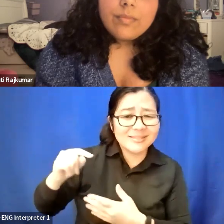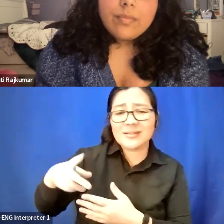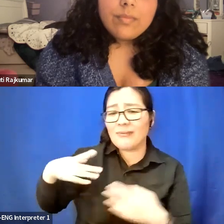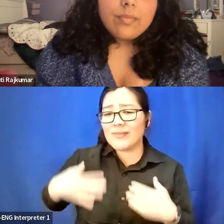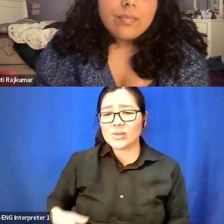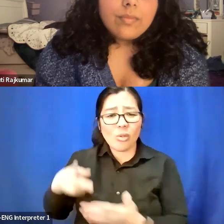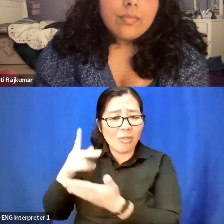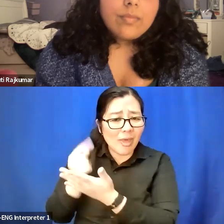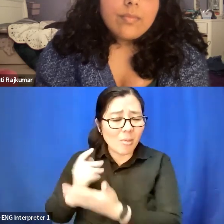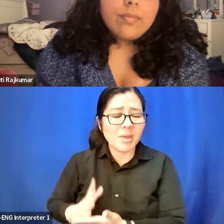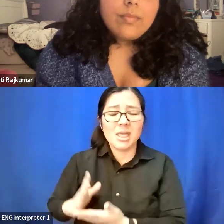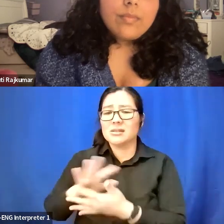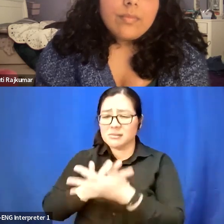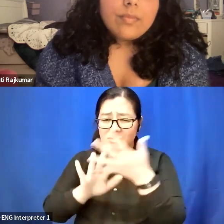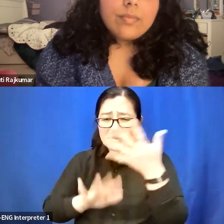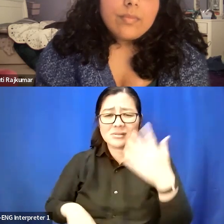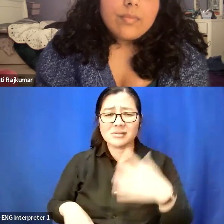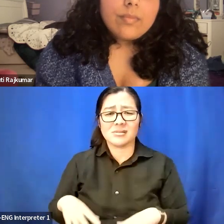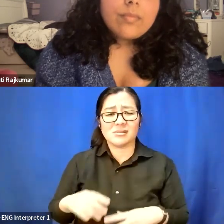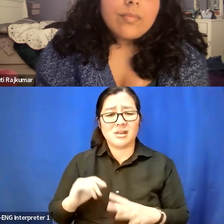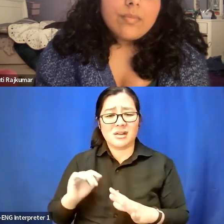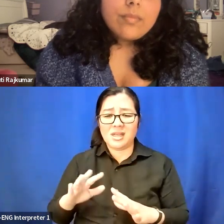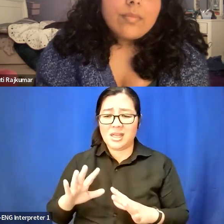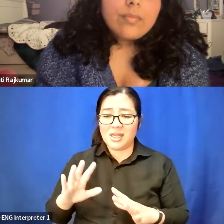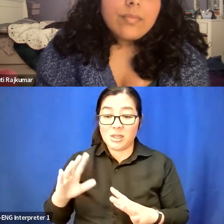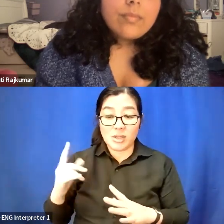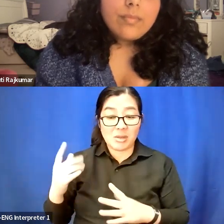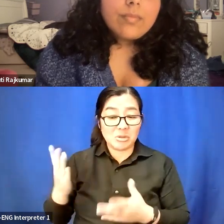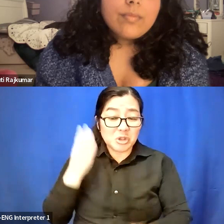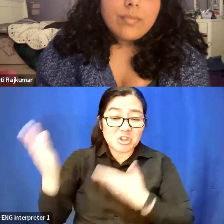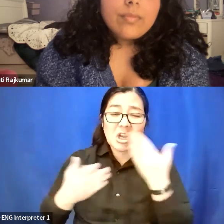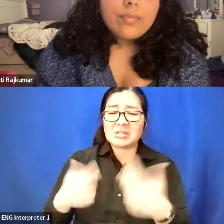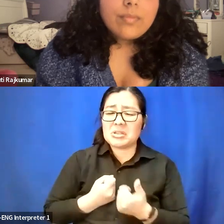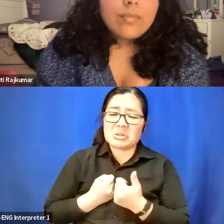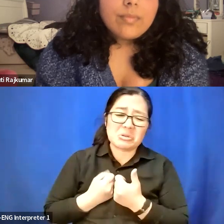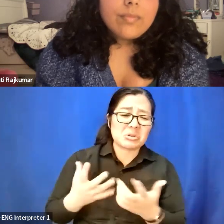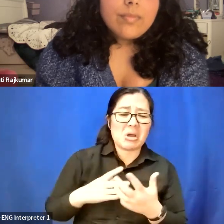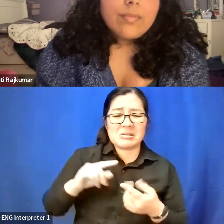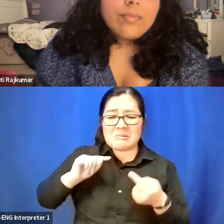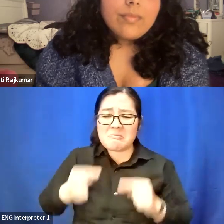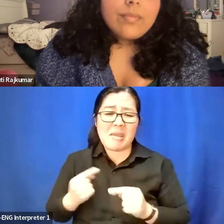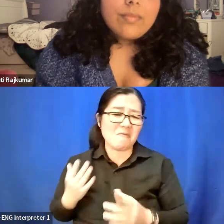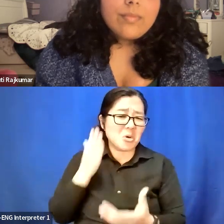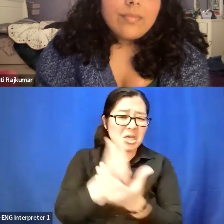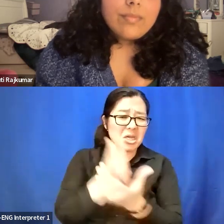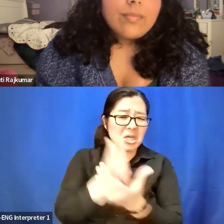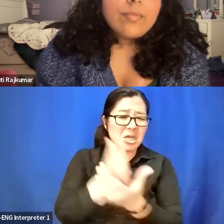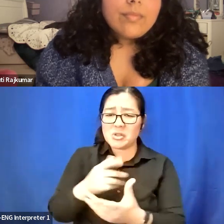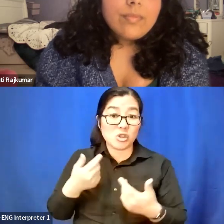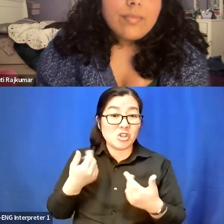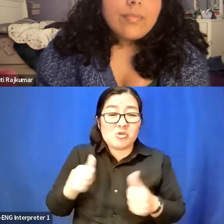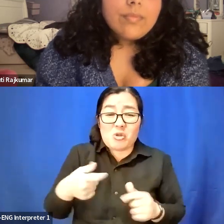exhausting and painful interventions many times to get me to walk or have more